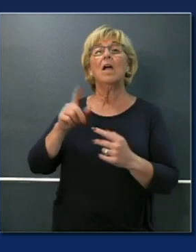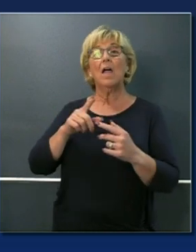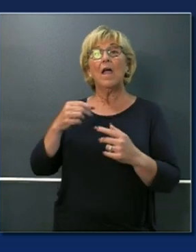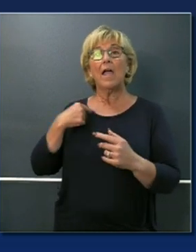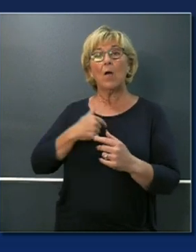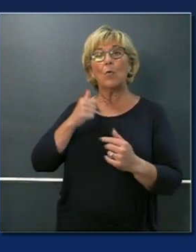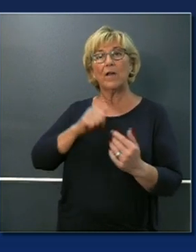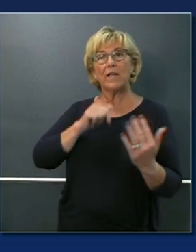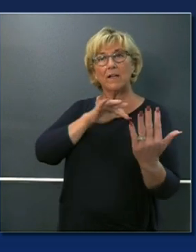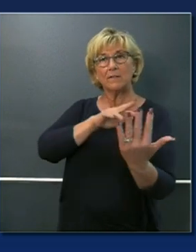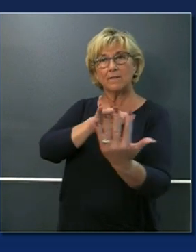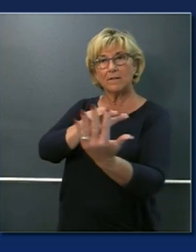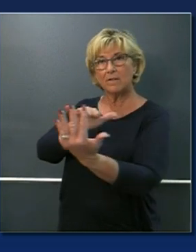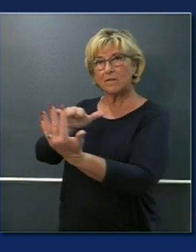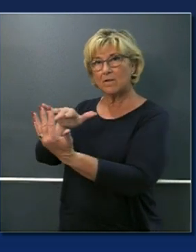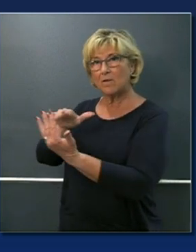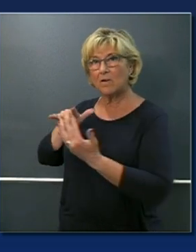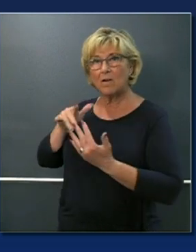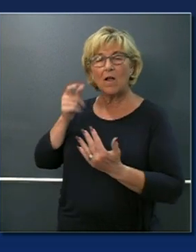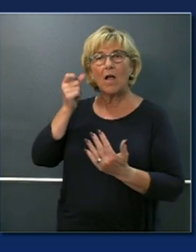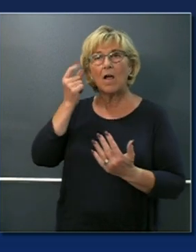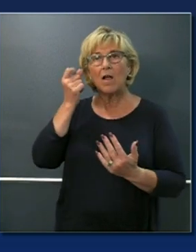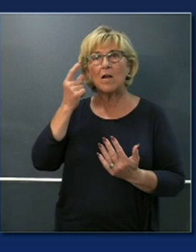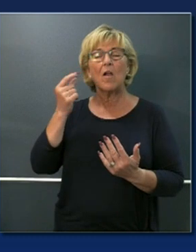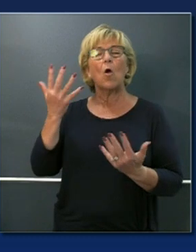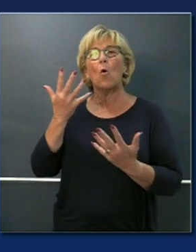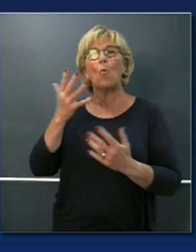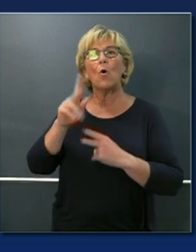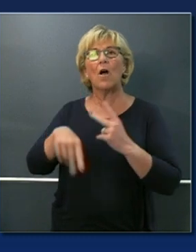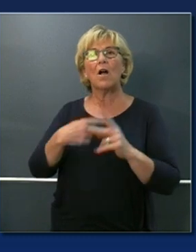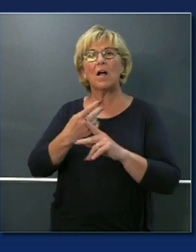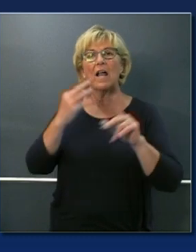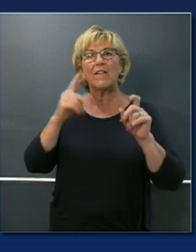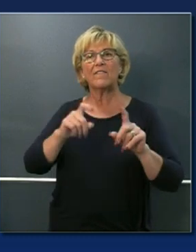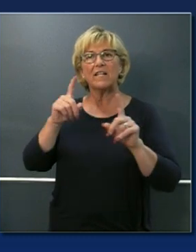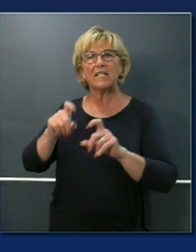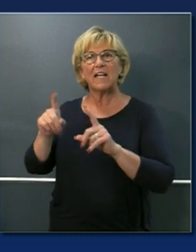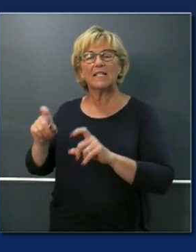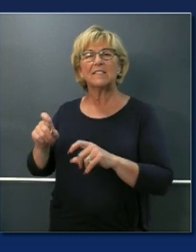WHICH IS ABSOLUTELY FINE. FOLLOWING STAGE 2 ONCE WE HAVE